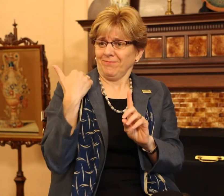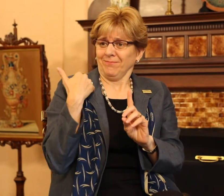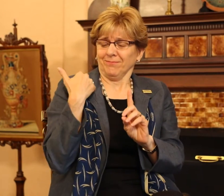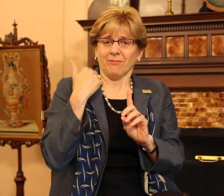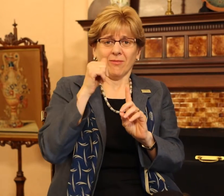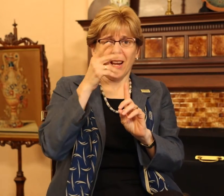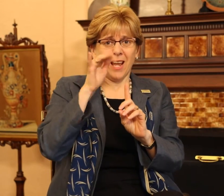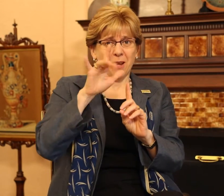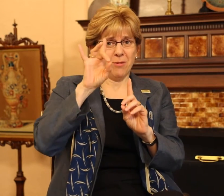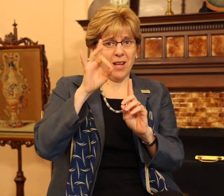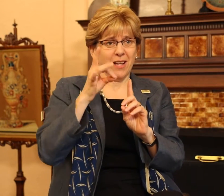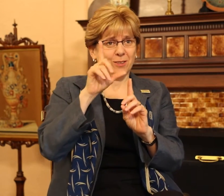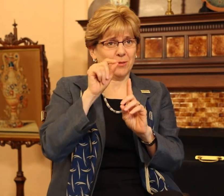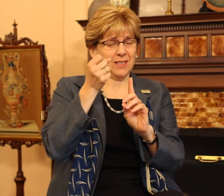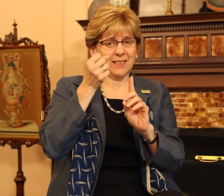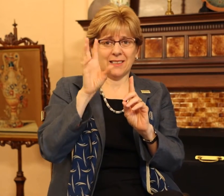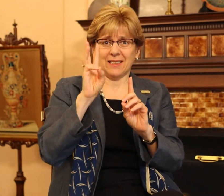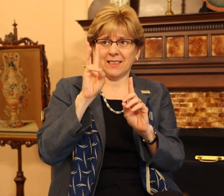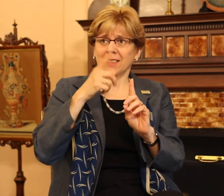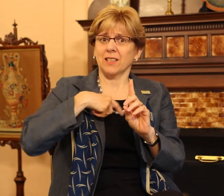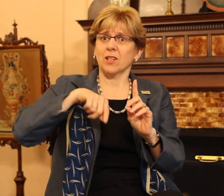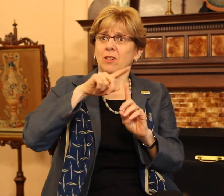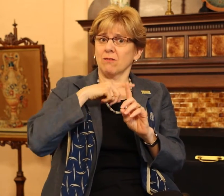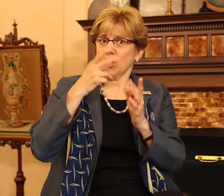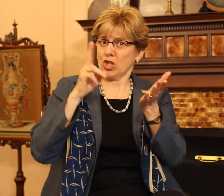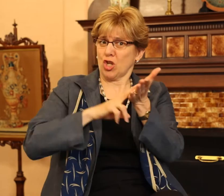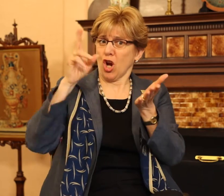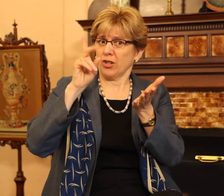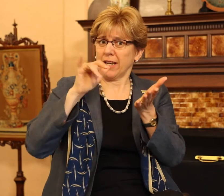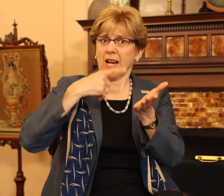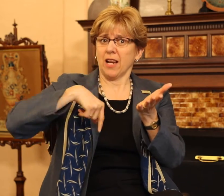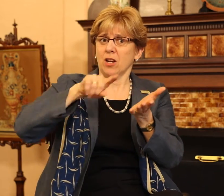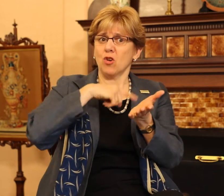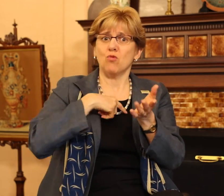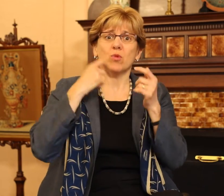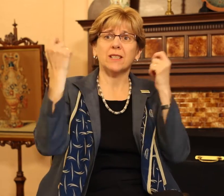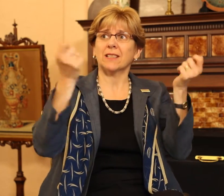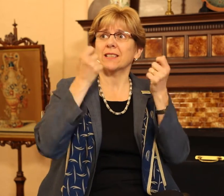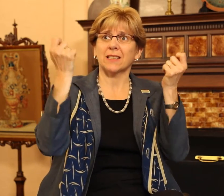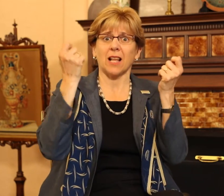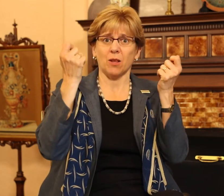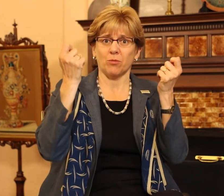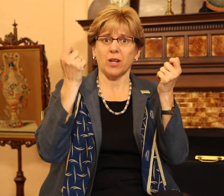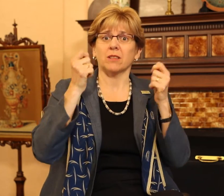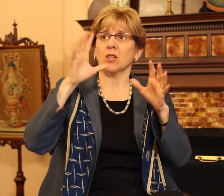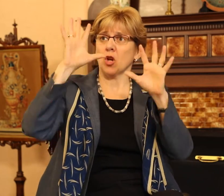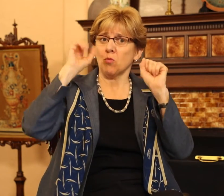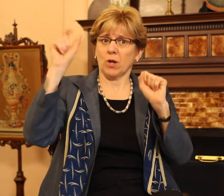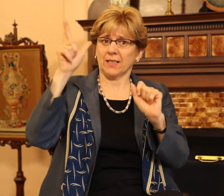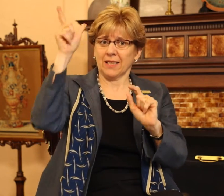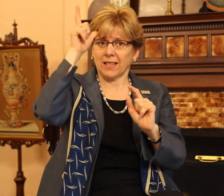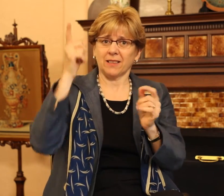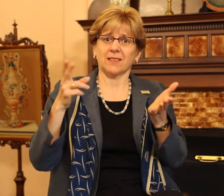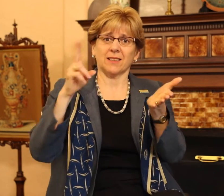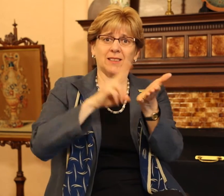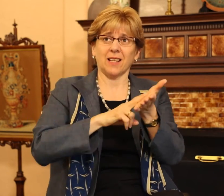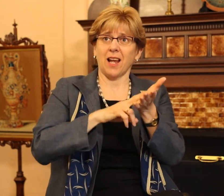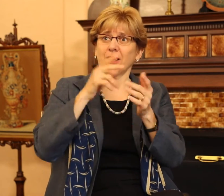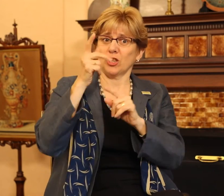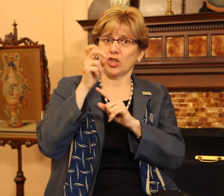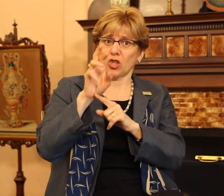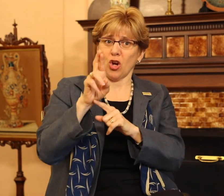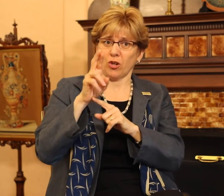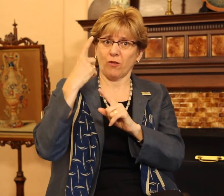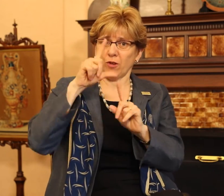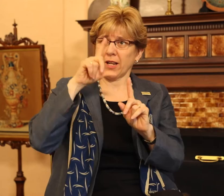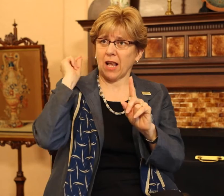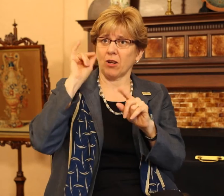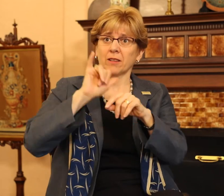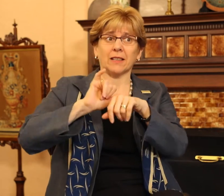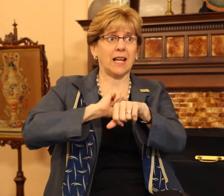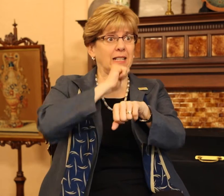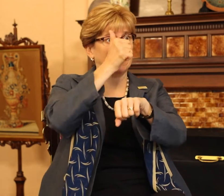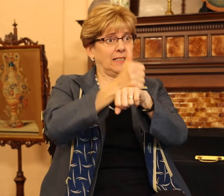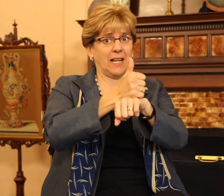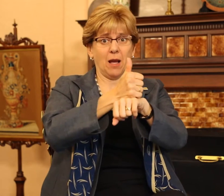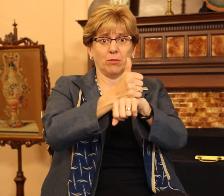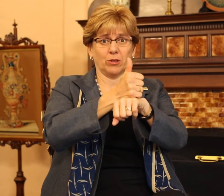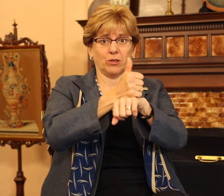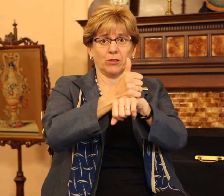On April 8, 2016, Charter Day, we celebrated President Lincoln signing the charter establishing